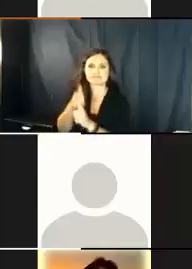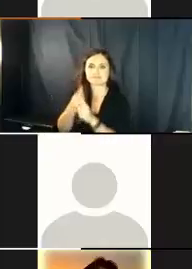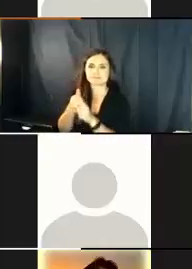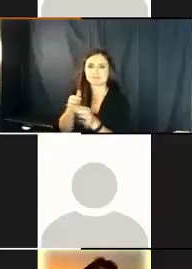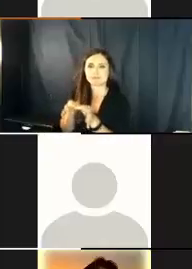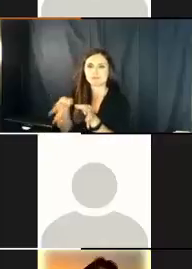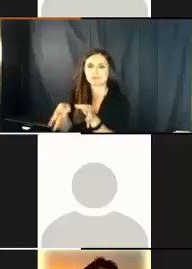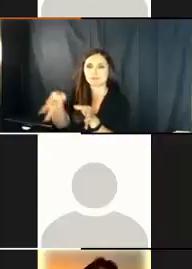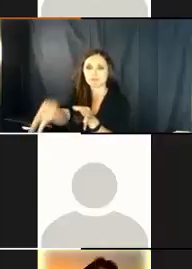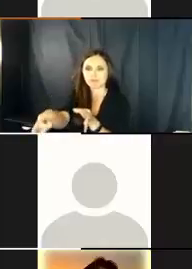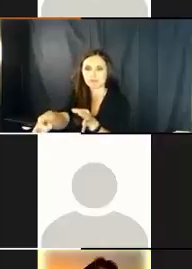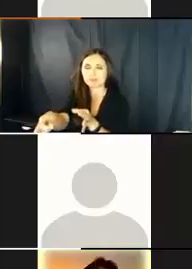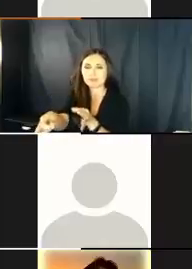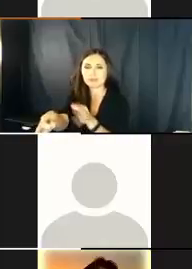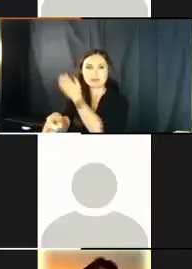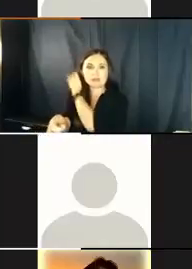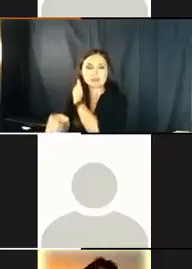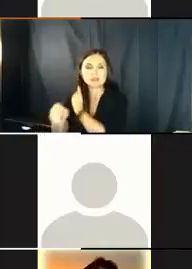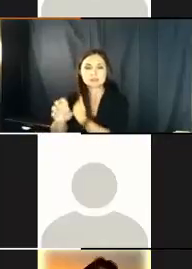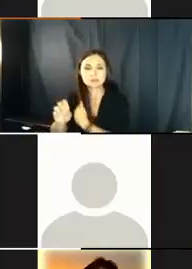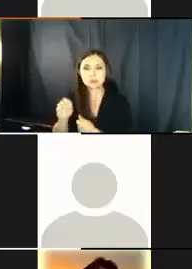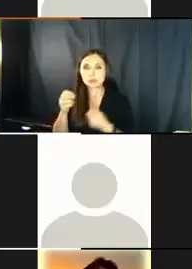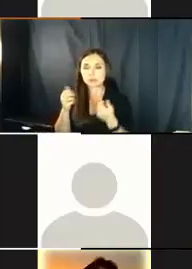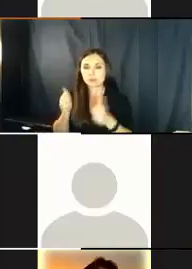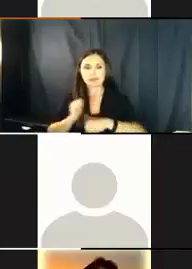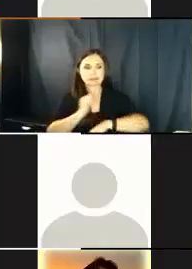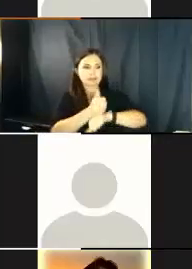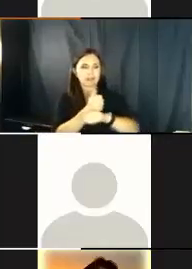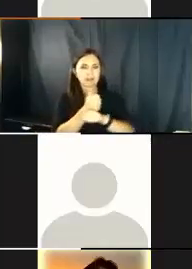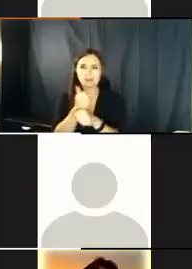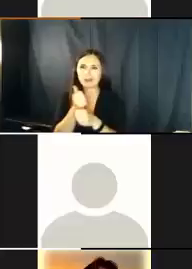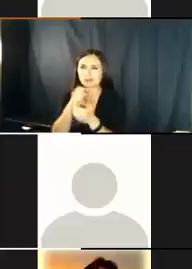so when building project-based learning, when building an online course, if you're doing